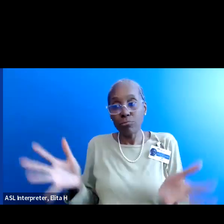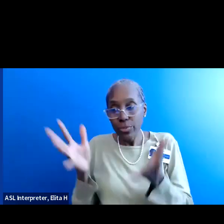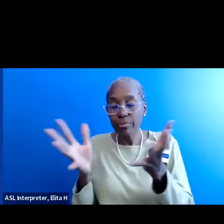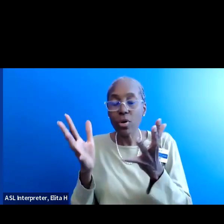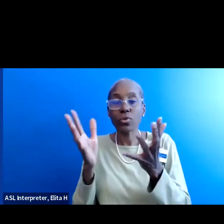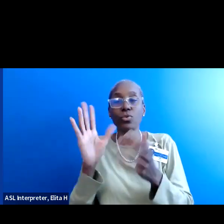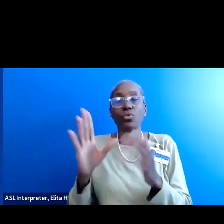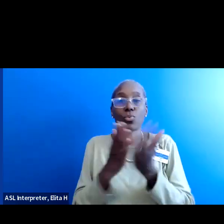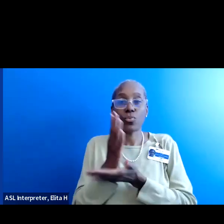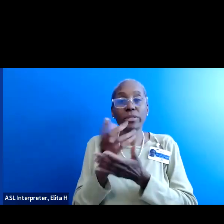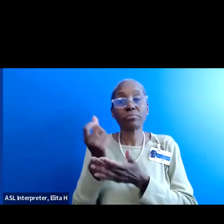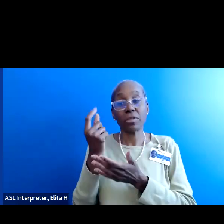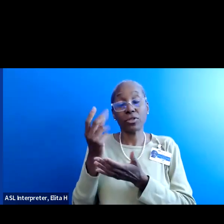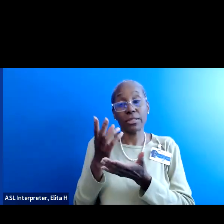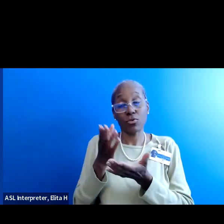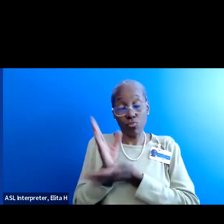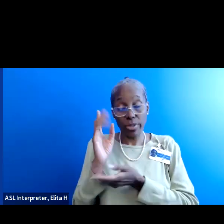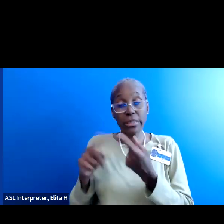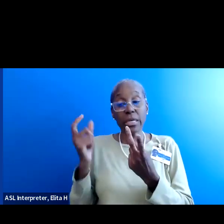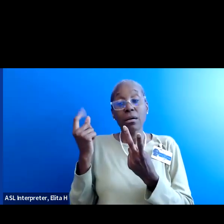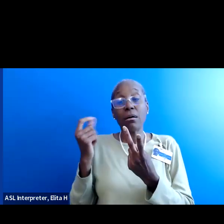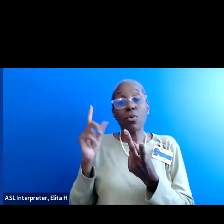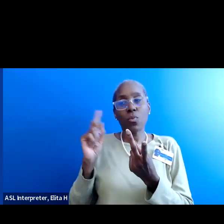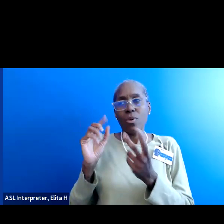So understanding your rights, learning about ways to solve problems and